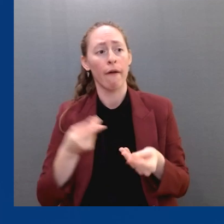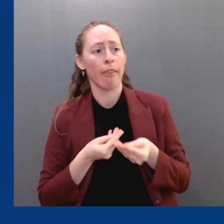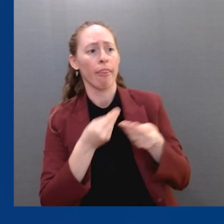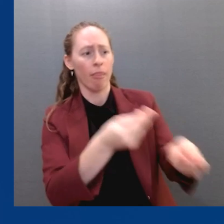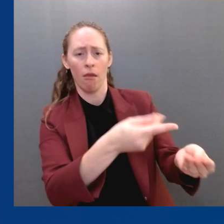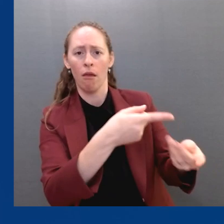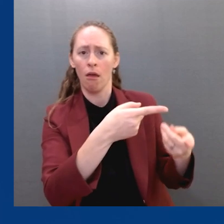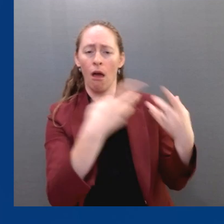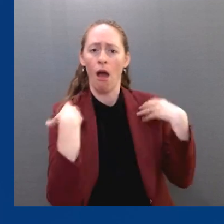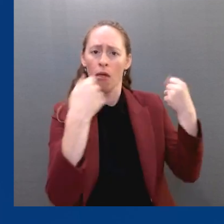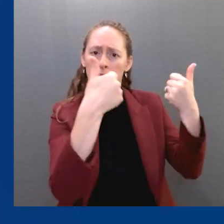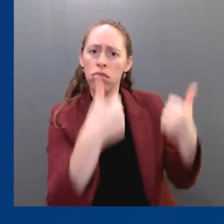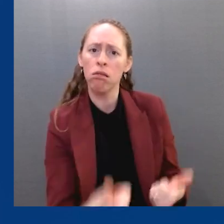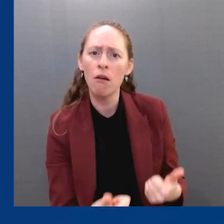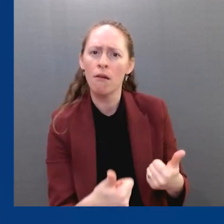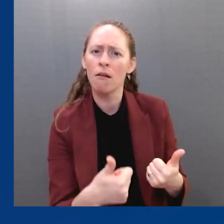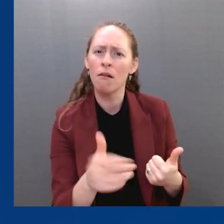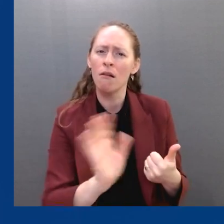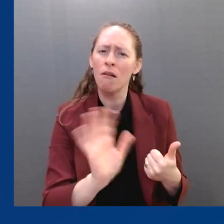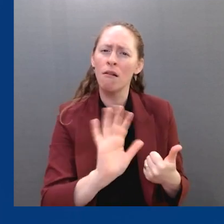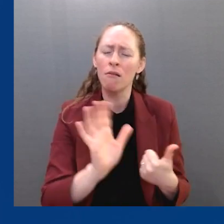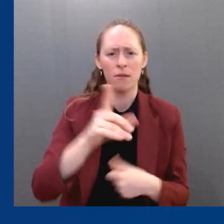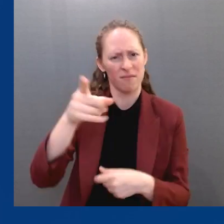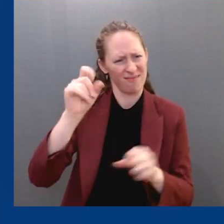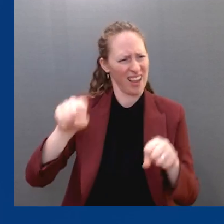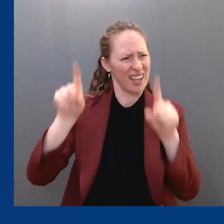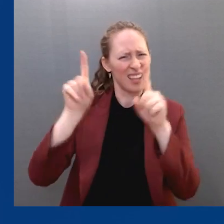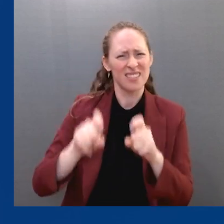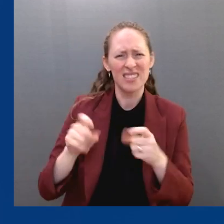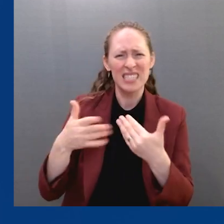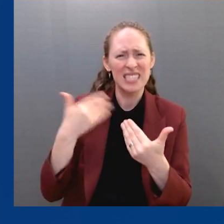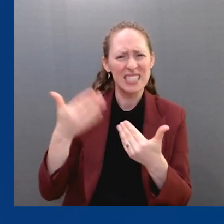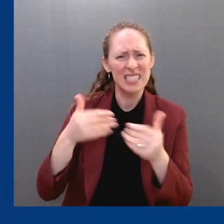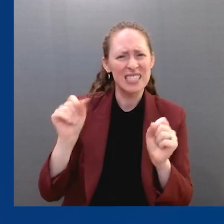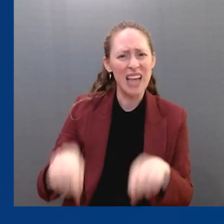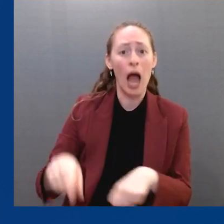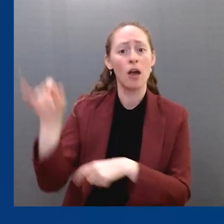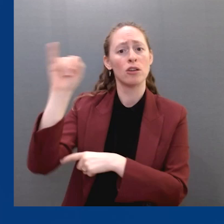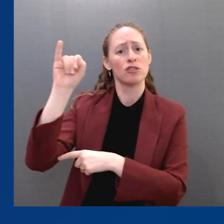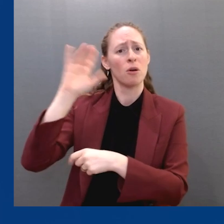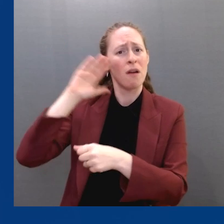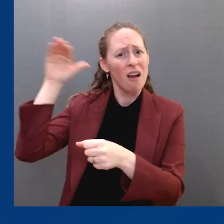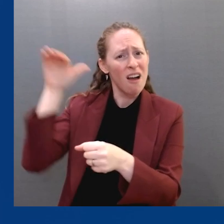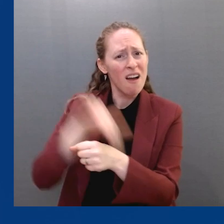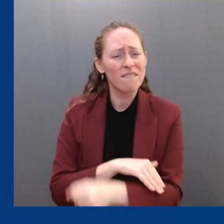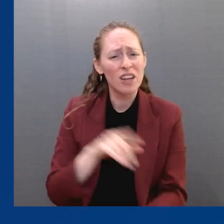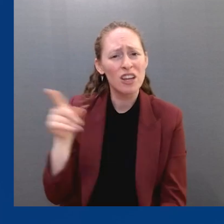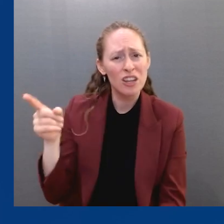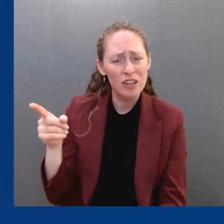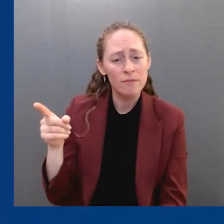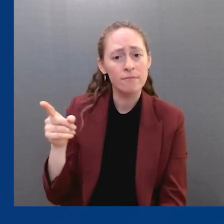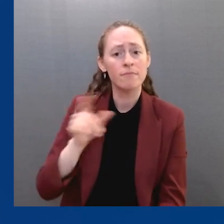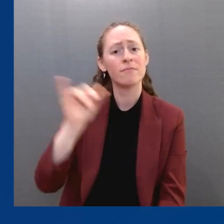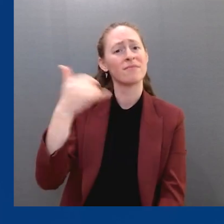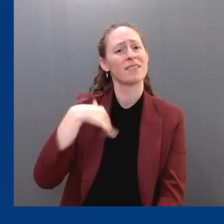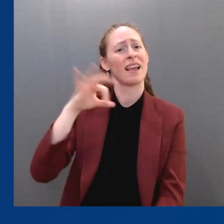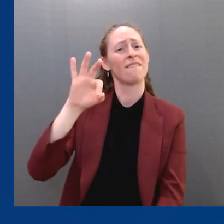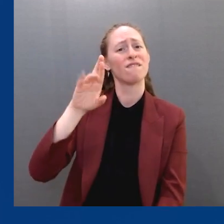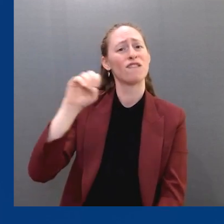We've required health insurers to cover at home tests for free. We've been sending free tests straight to households through covidtests.gov.